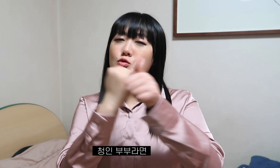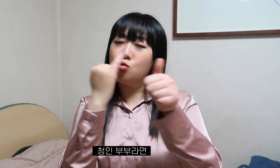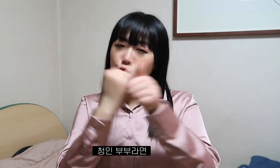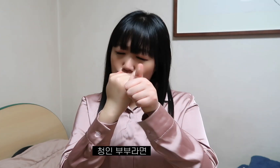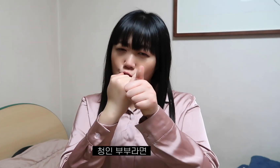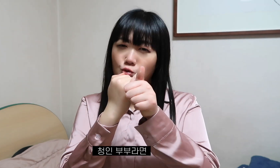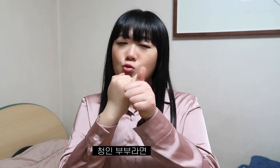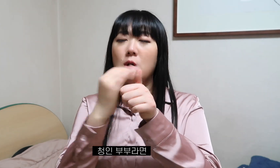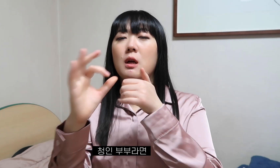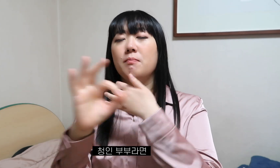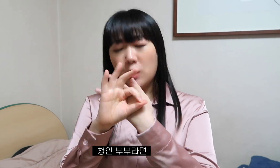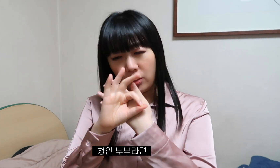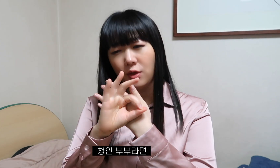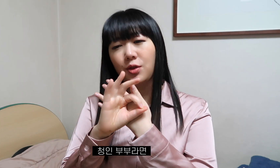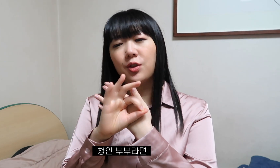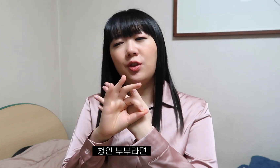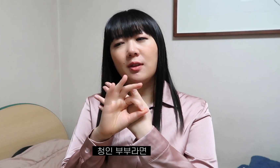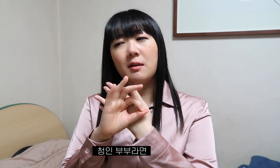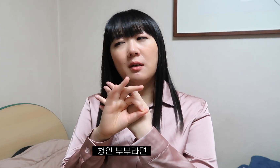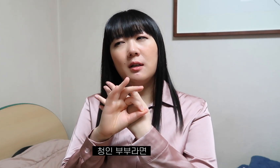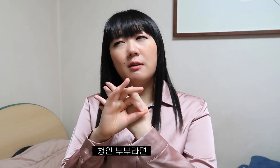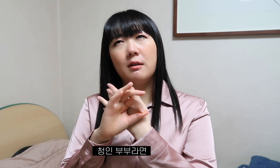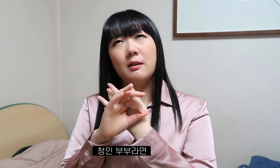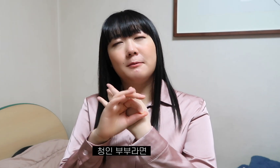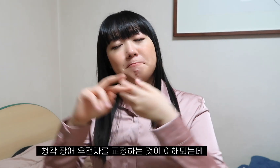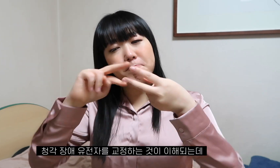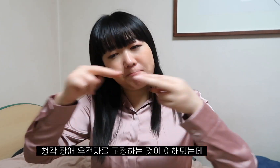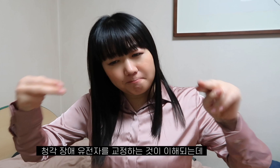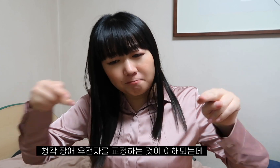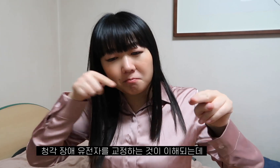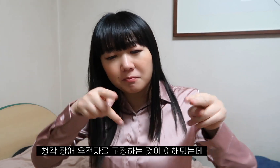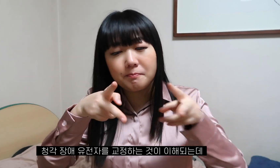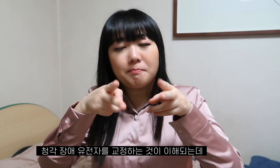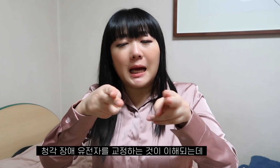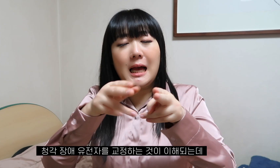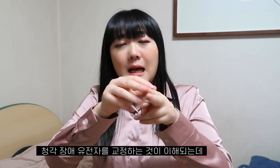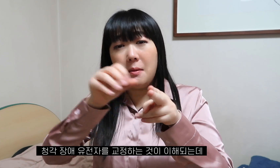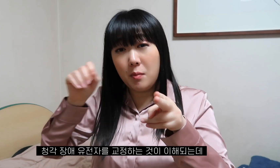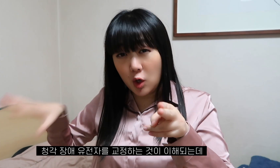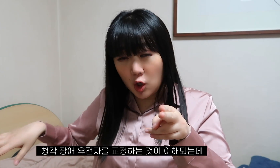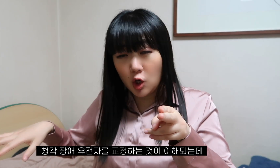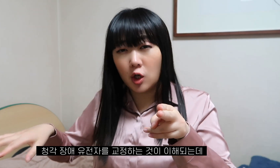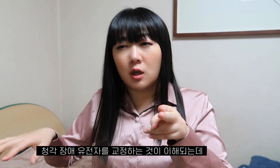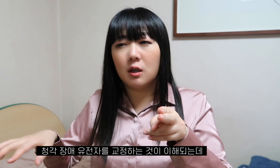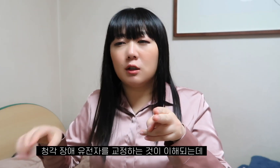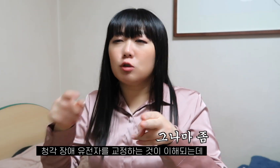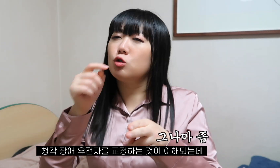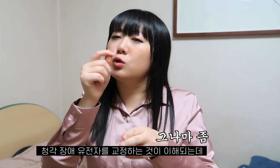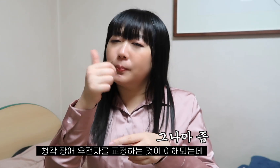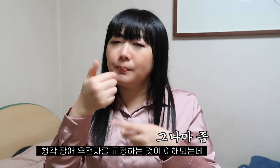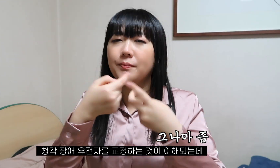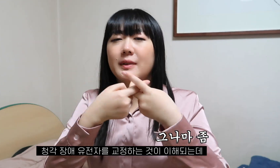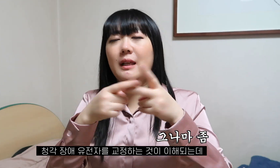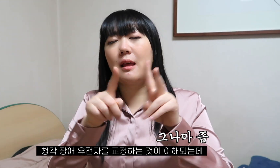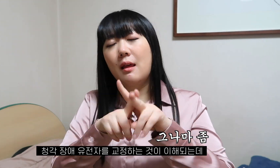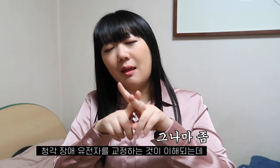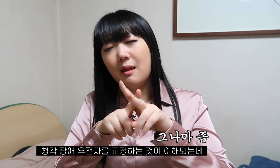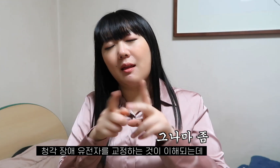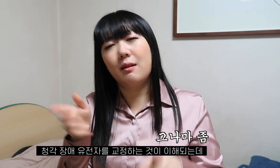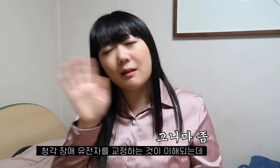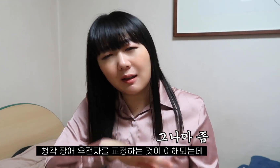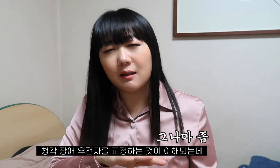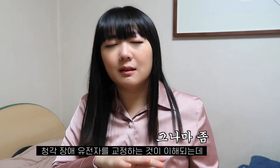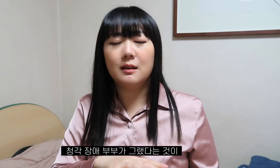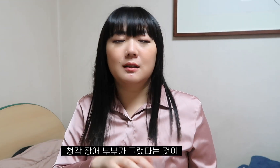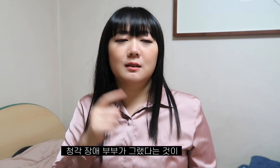it is understandable for a deaf couple to edit the deaf gene,